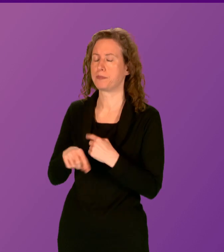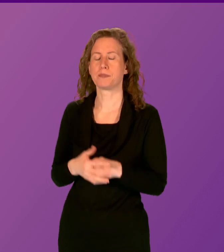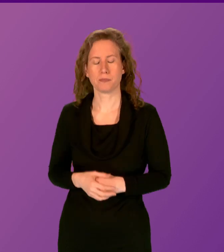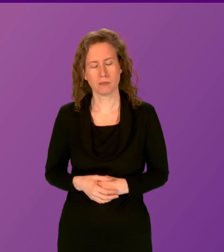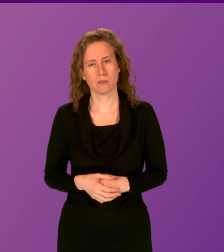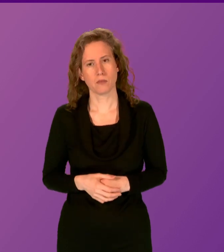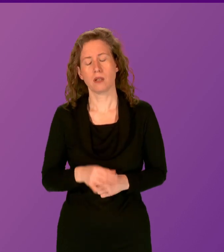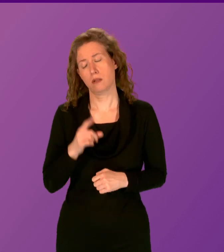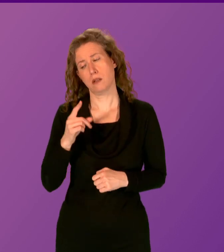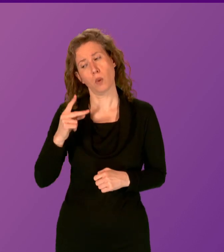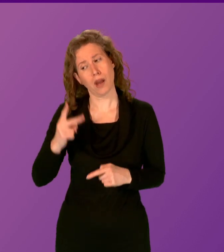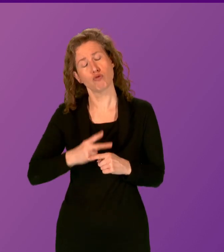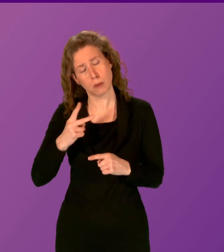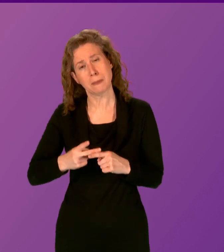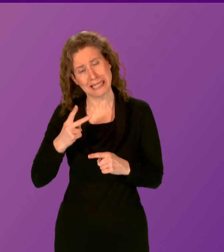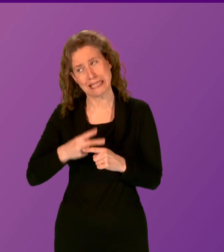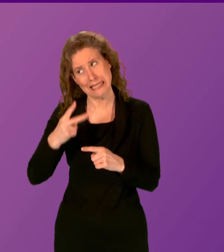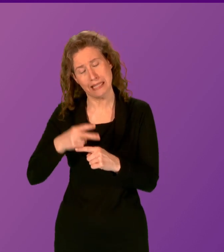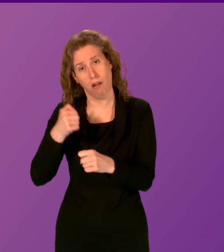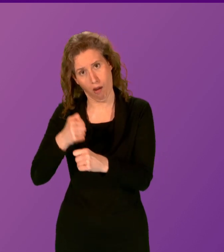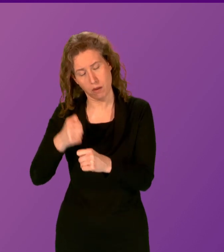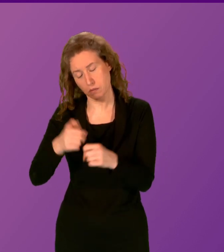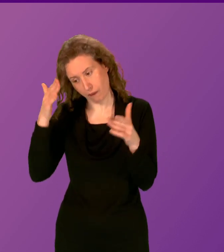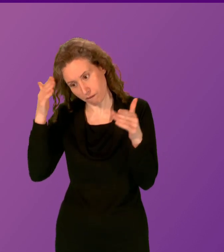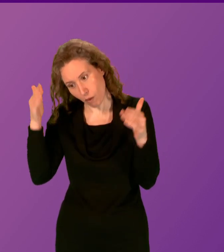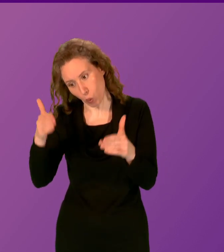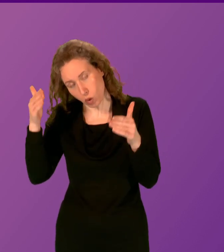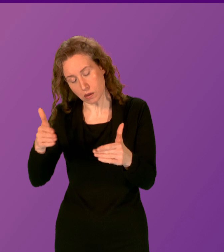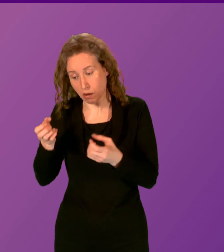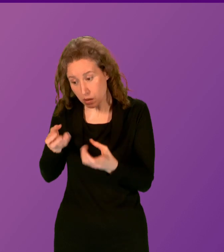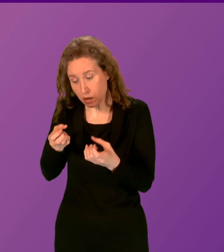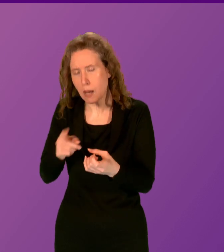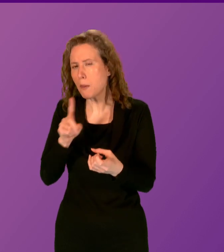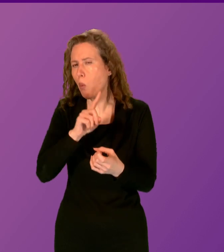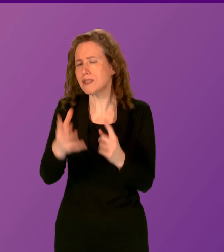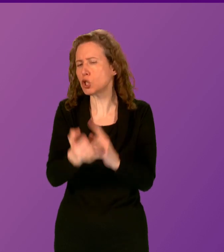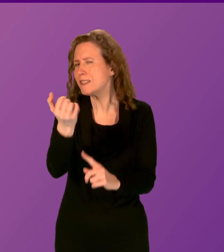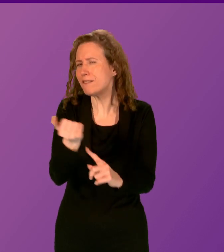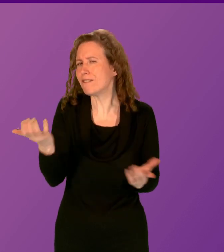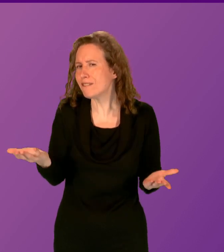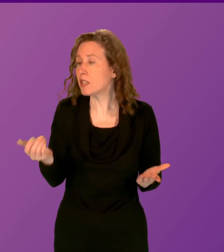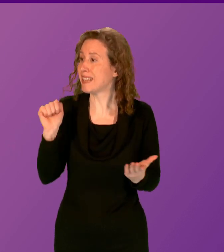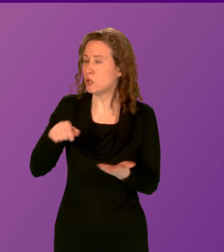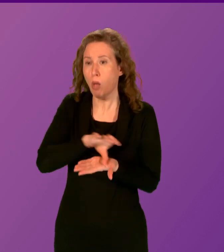It is a repeated action of this Government to focus a lot on the inputs but not look at the outcomes of Government policy.